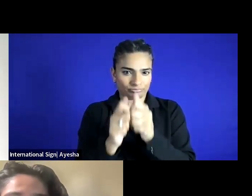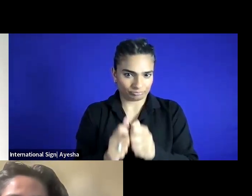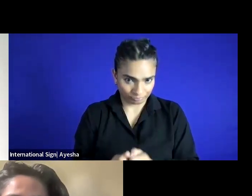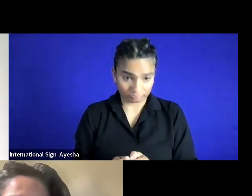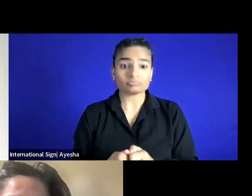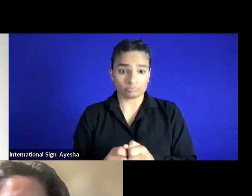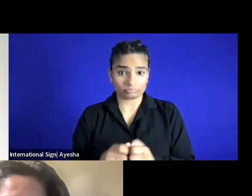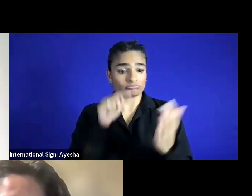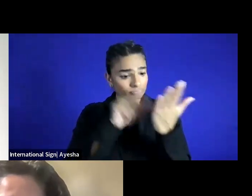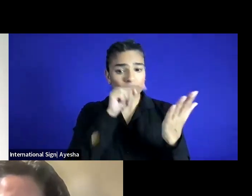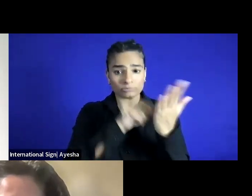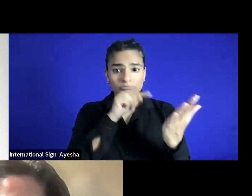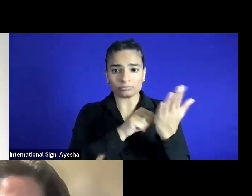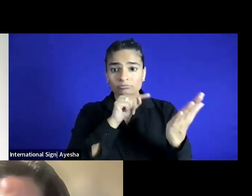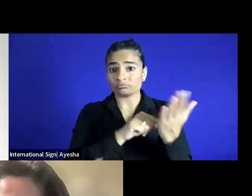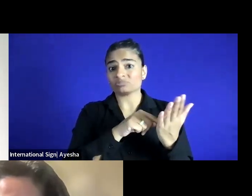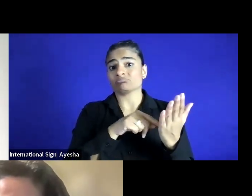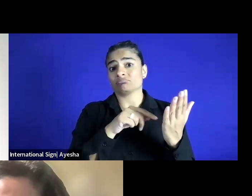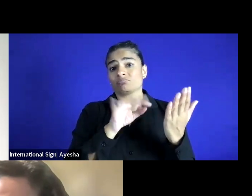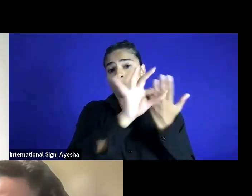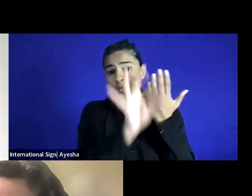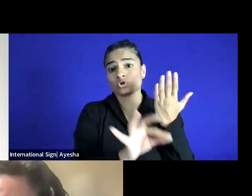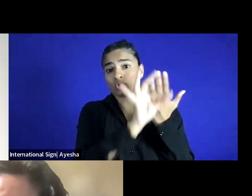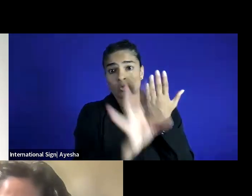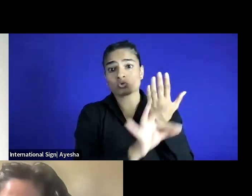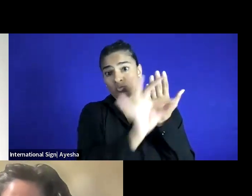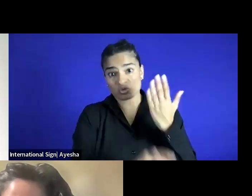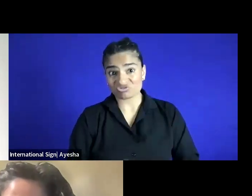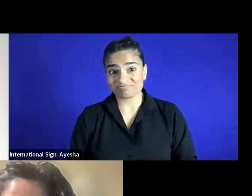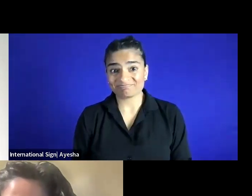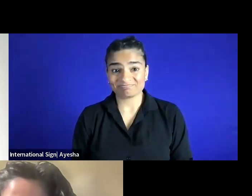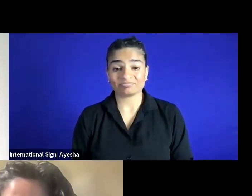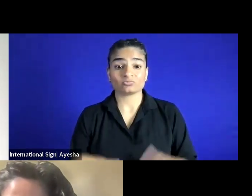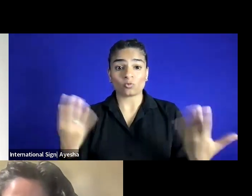Yeah. For Valerie, someone saying they haven't received